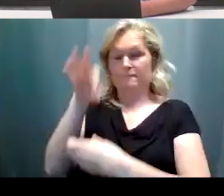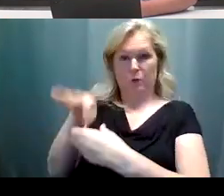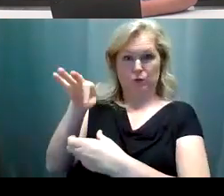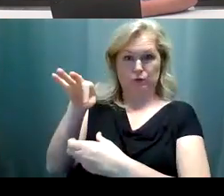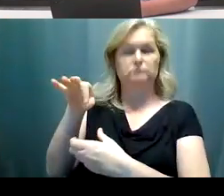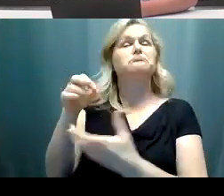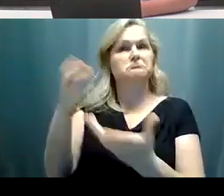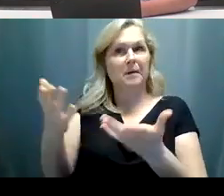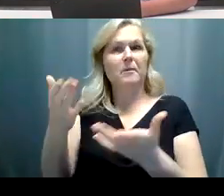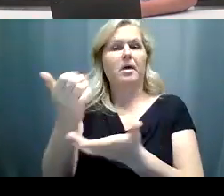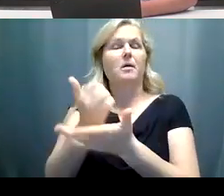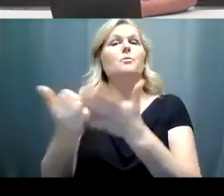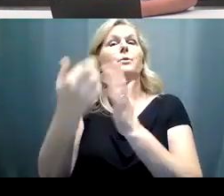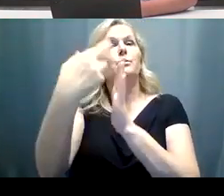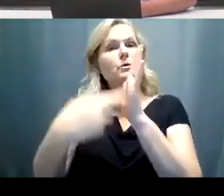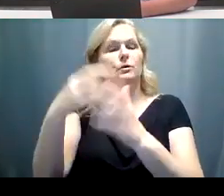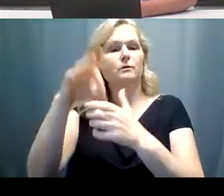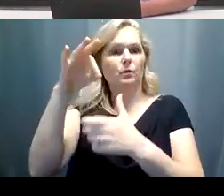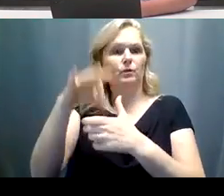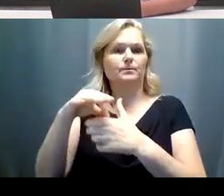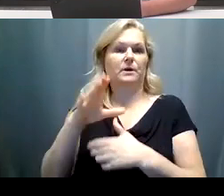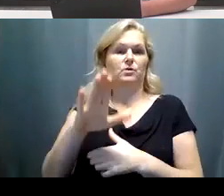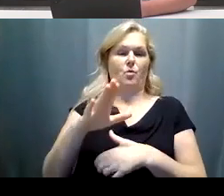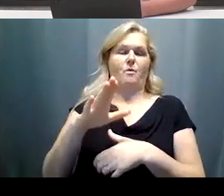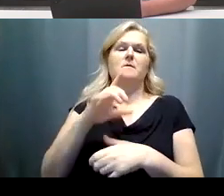Shorter time commitment, your job will take place on election day